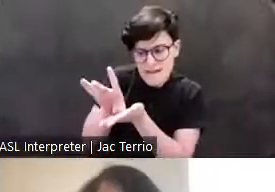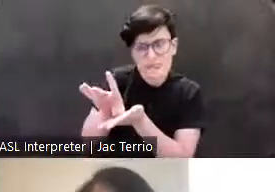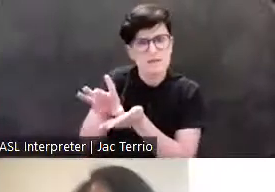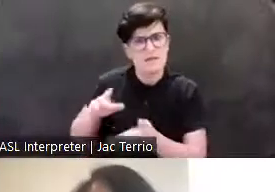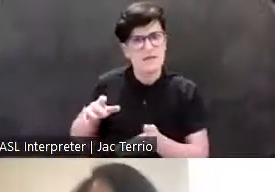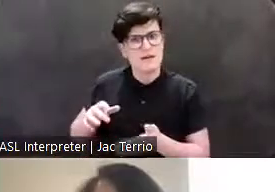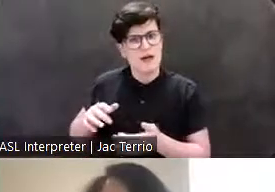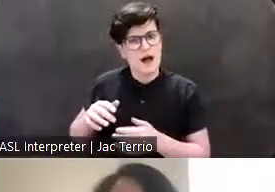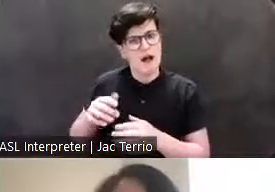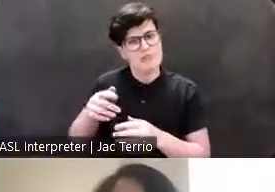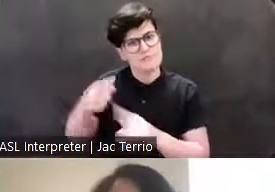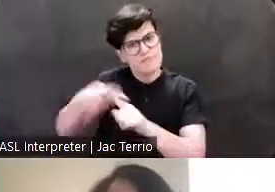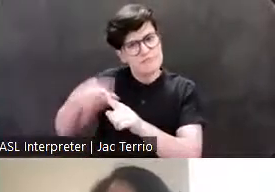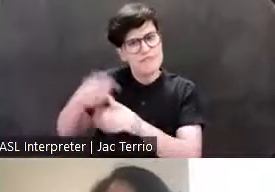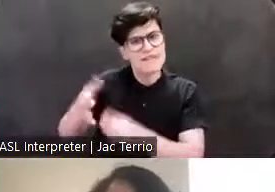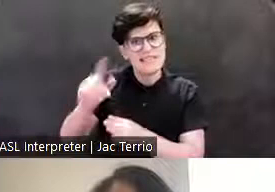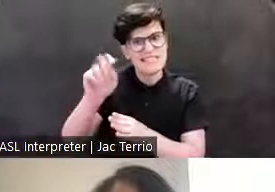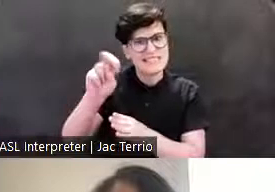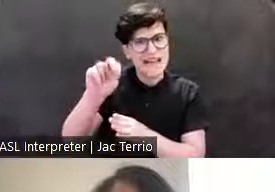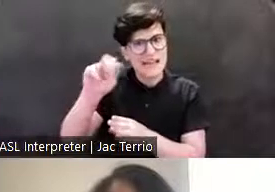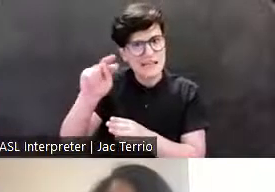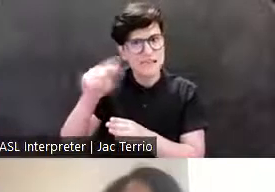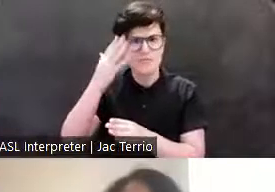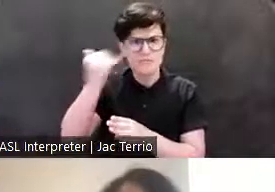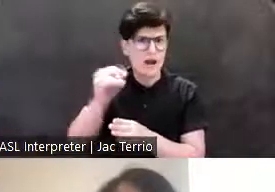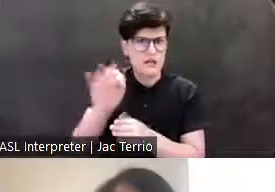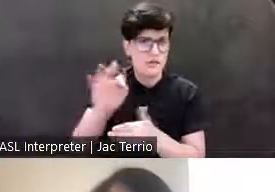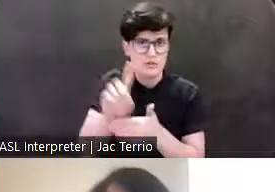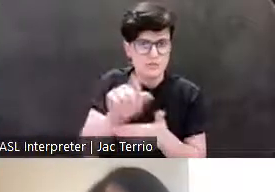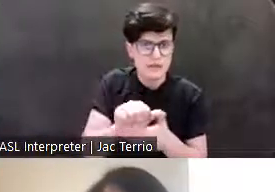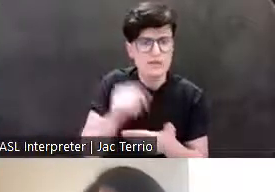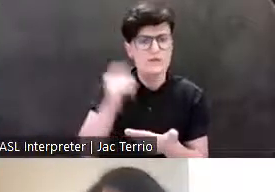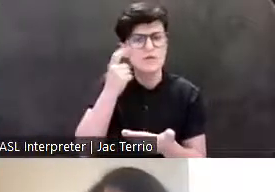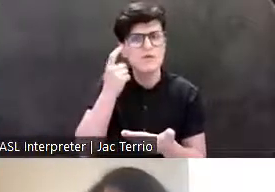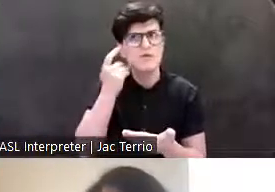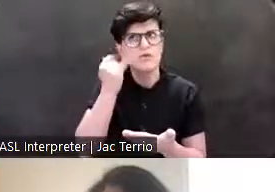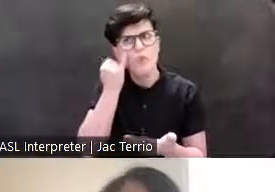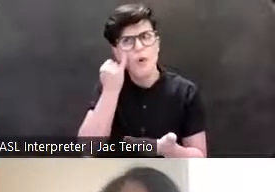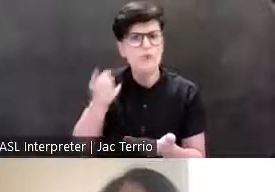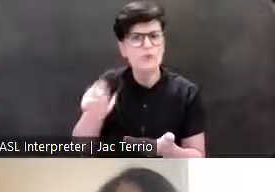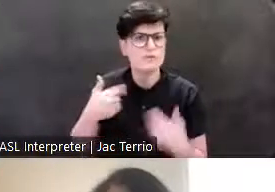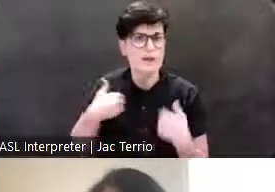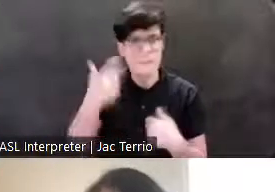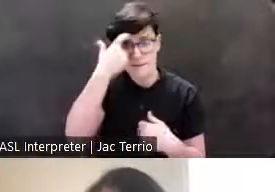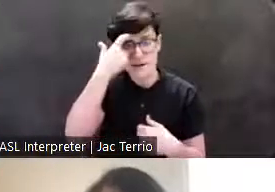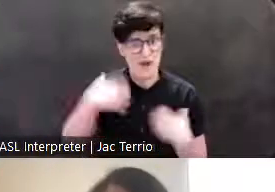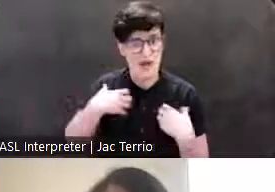Let's say the person has a mental health disability and the landlord designs they don't like people with mental health disabilities.